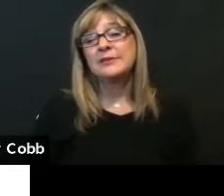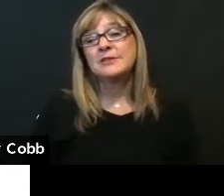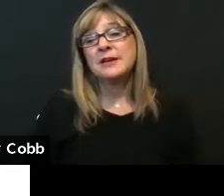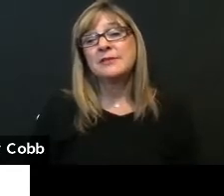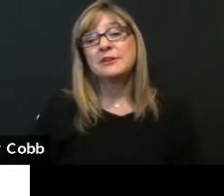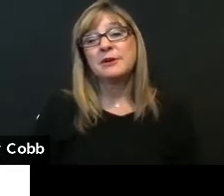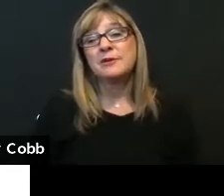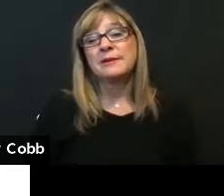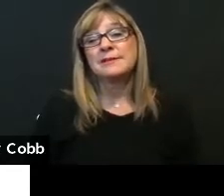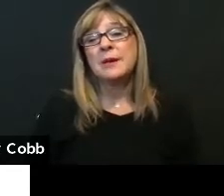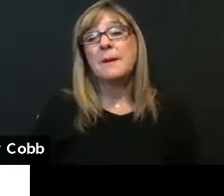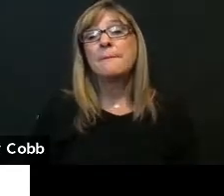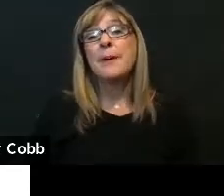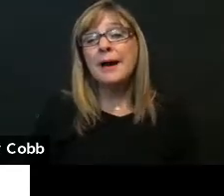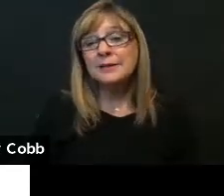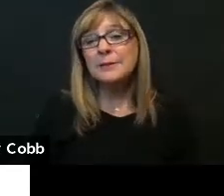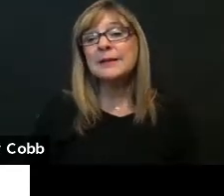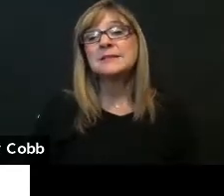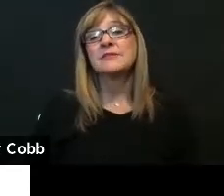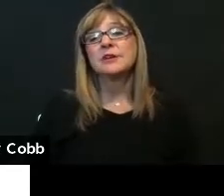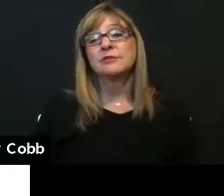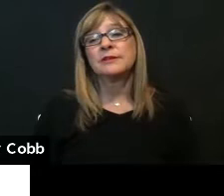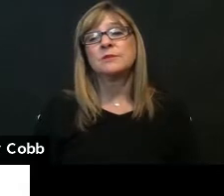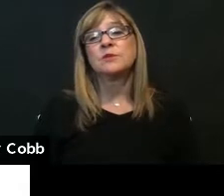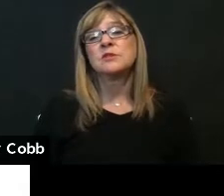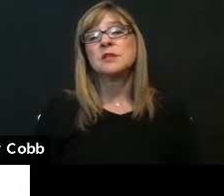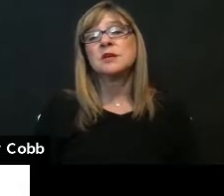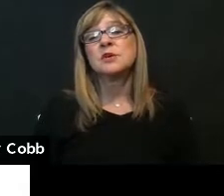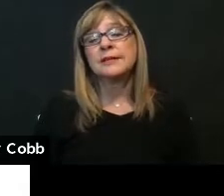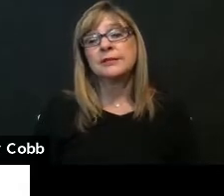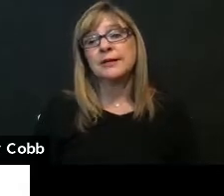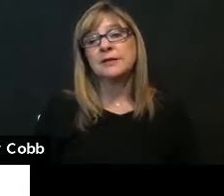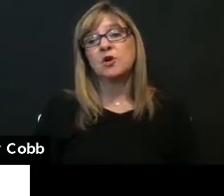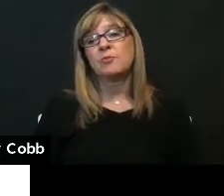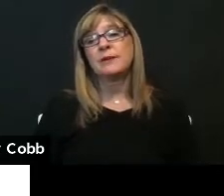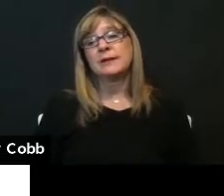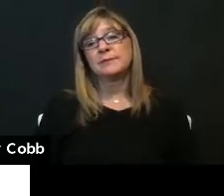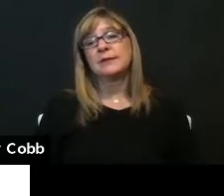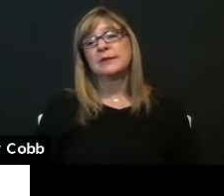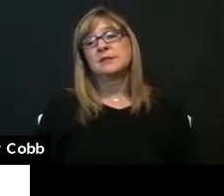They're stuck in their apartments but because of COVID we're slowly trying to open up.